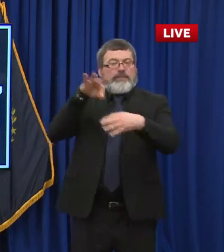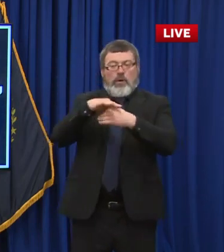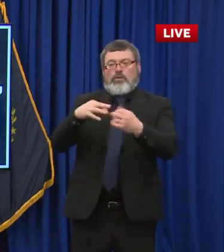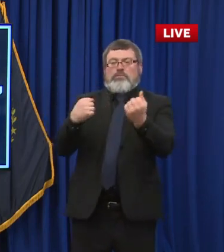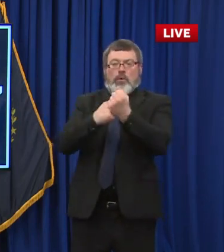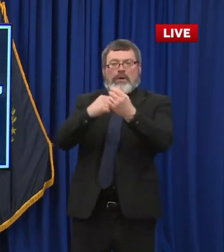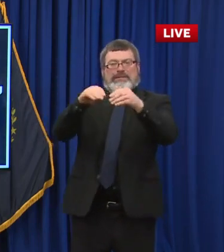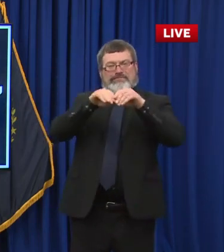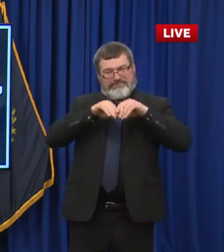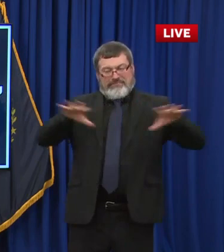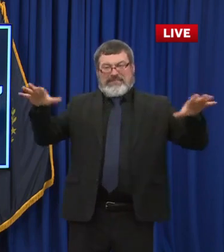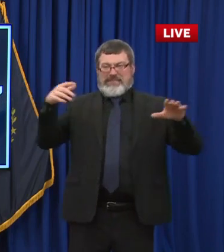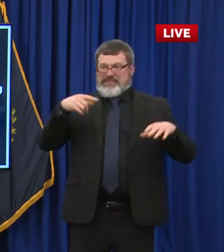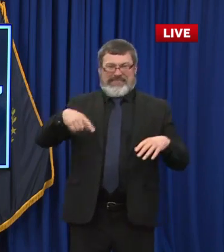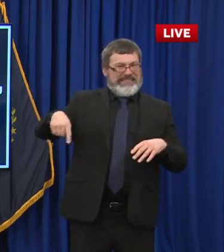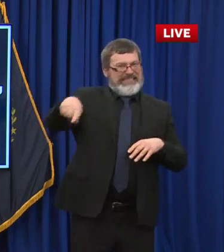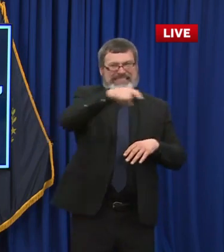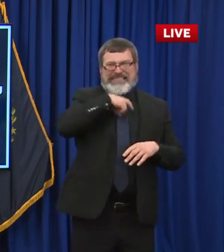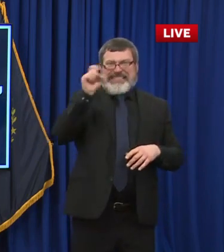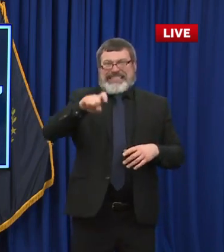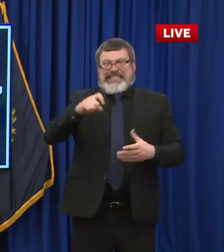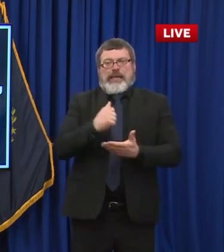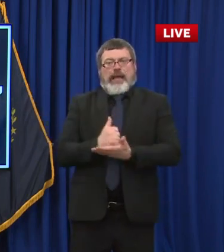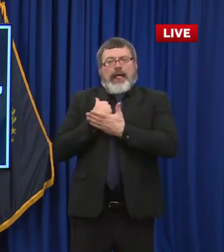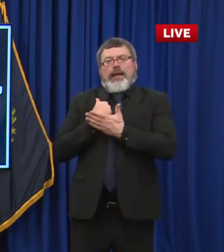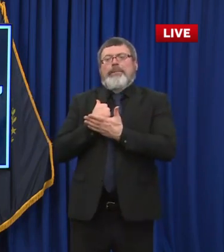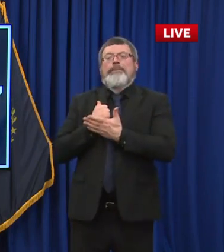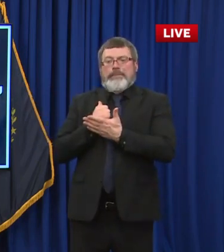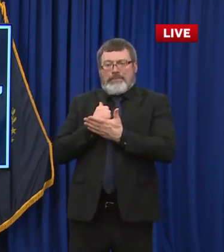FORT JUST SOMEBODY GIVE ME FIFTY ONE VOTES AND AND GET SOME RELIEF.